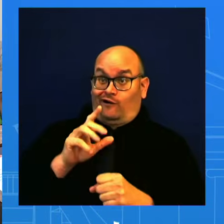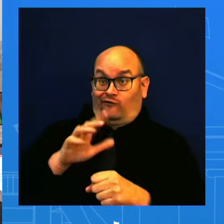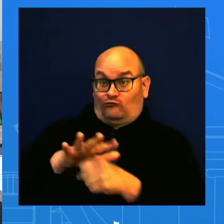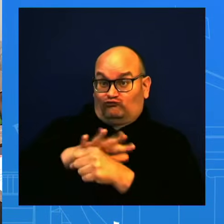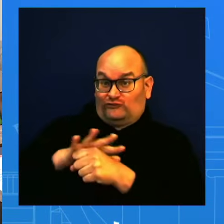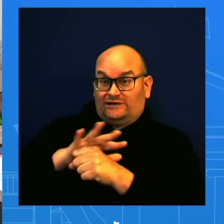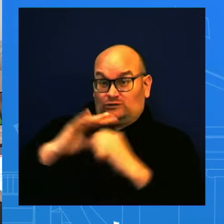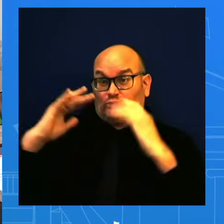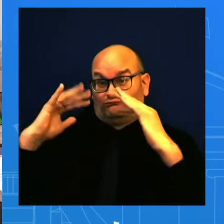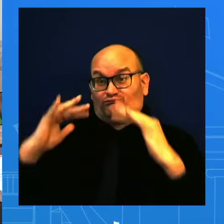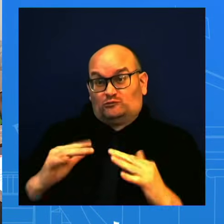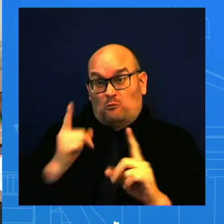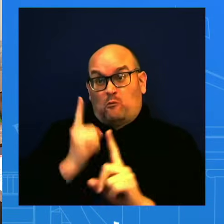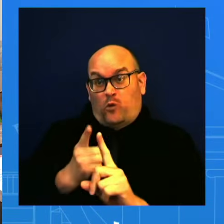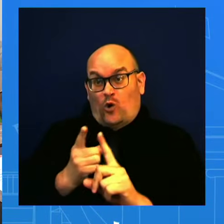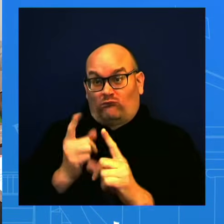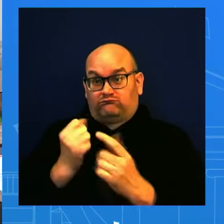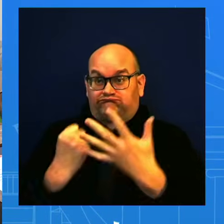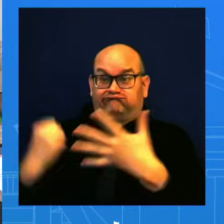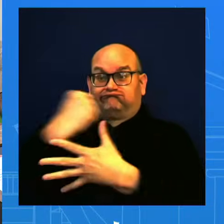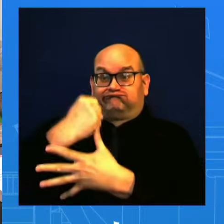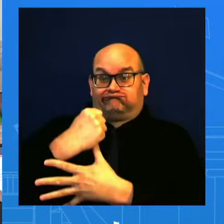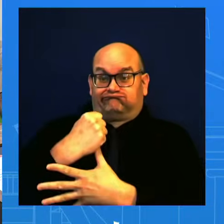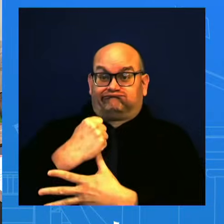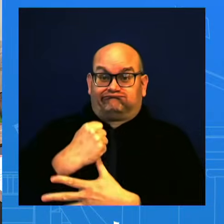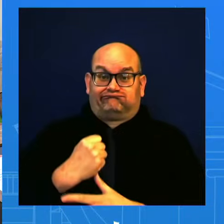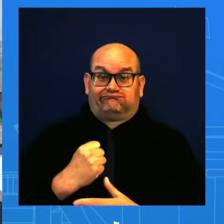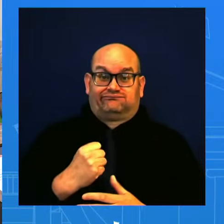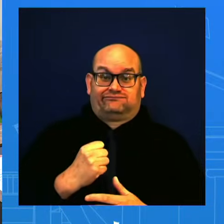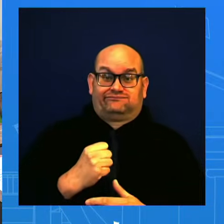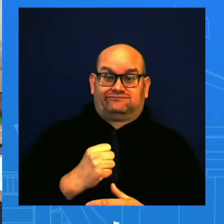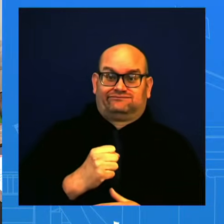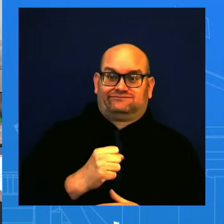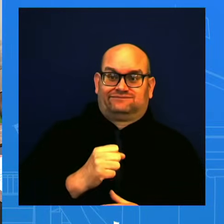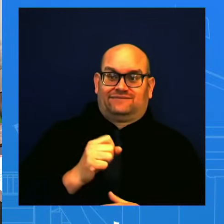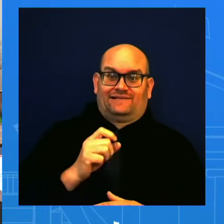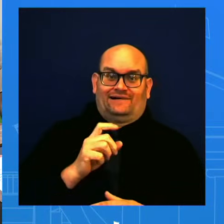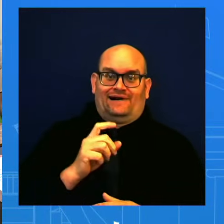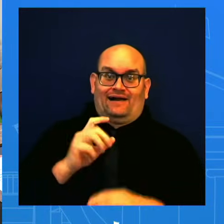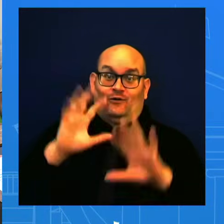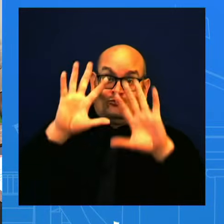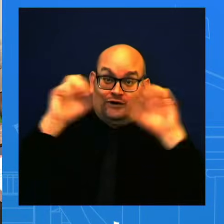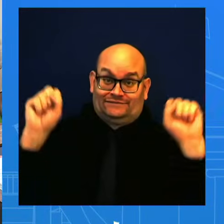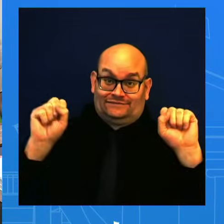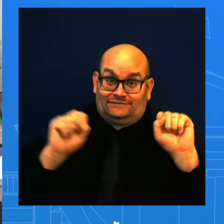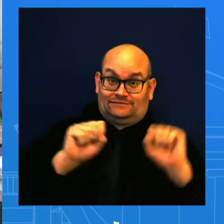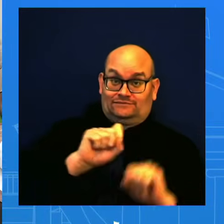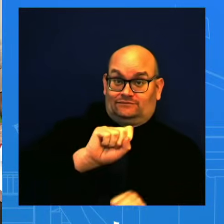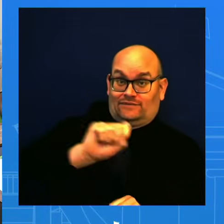We have repeatedly met at the highest levels of our government to develop and implement a comprehensive response to this -- to these threats.